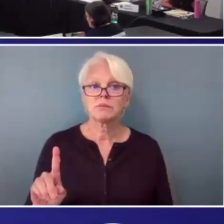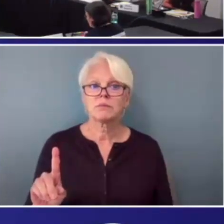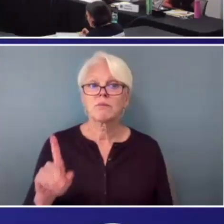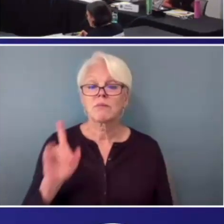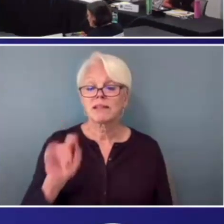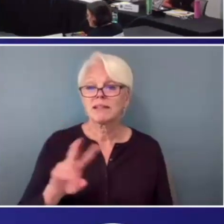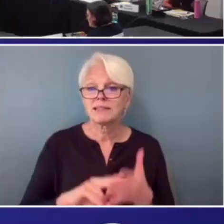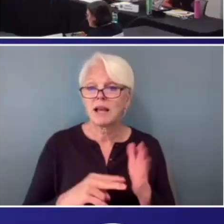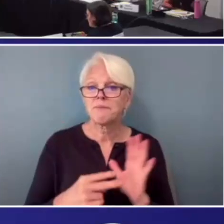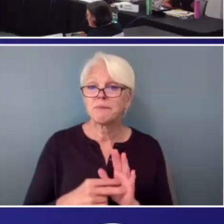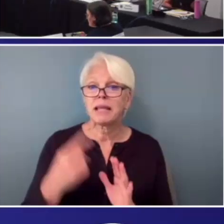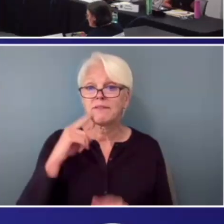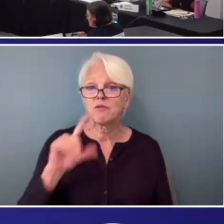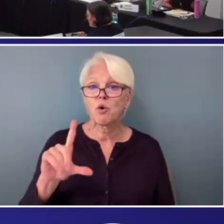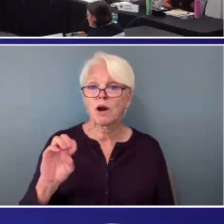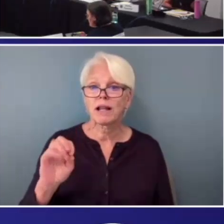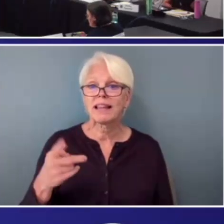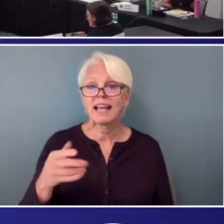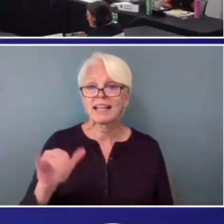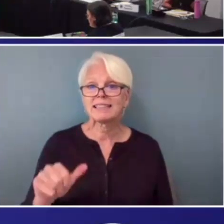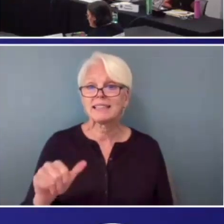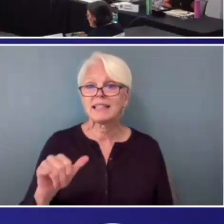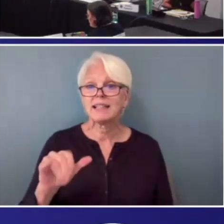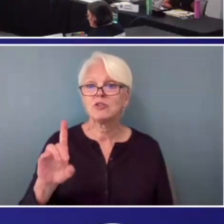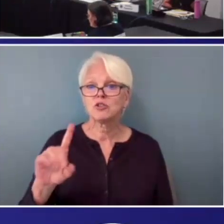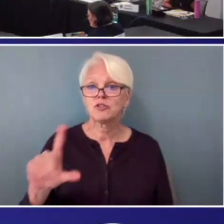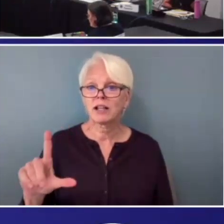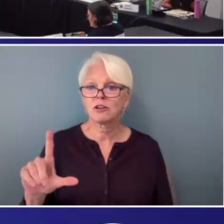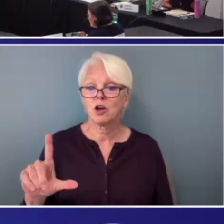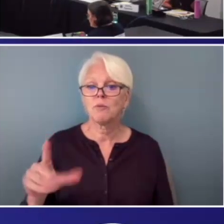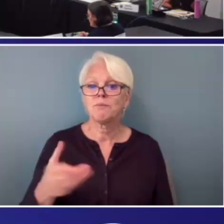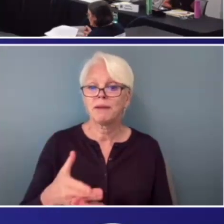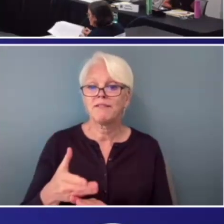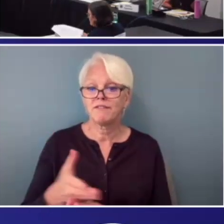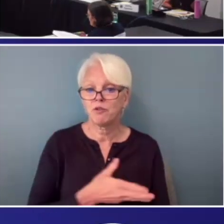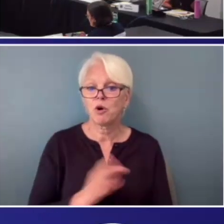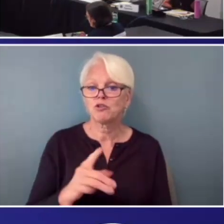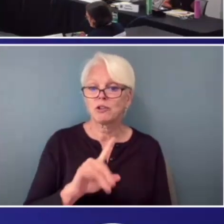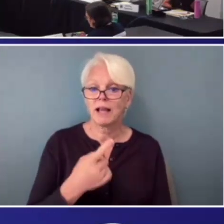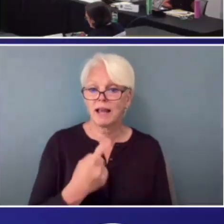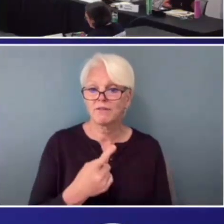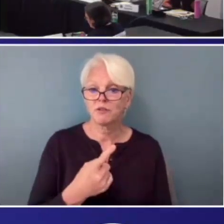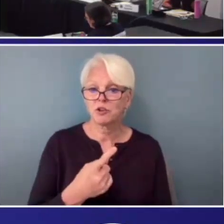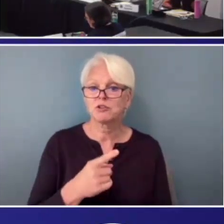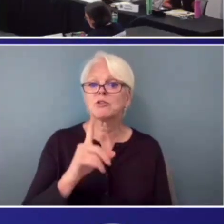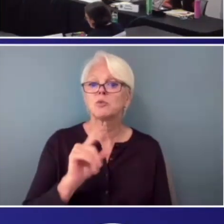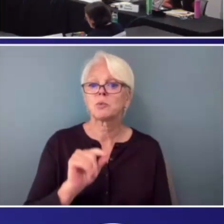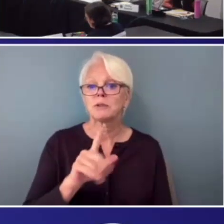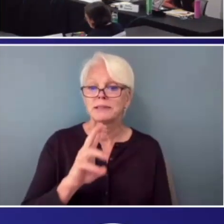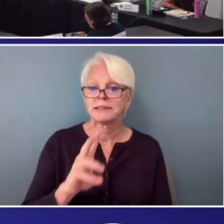legacy Direct Loans made before July 1st of 2026, the borrower can change from RAP to IBR or vice versa at any time.